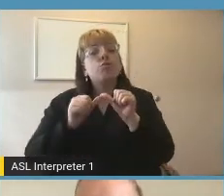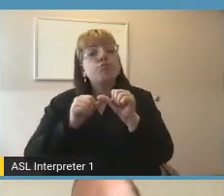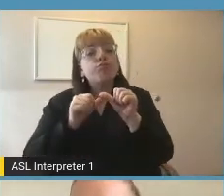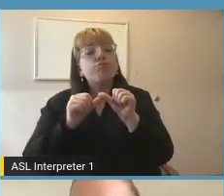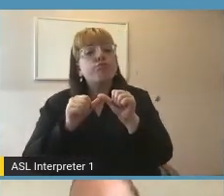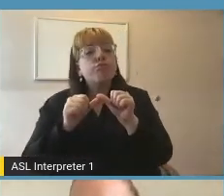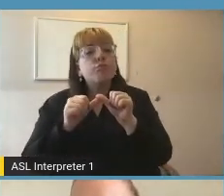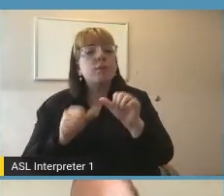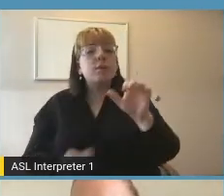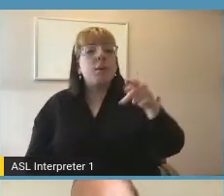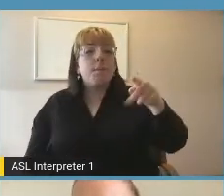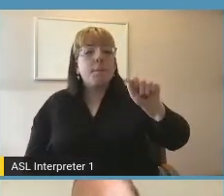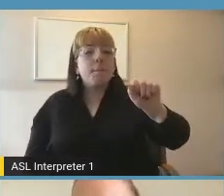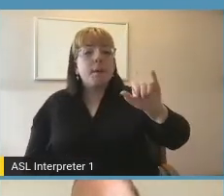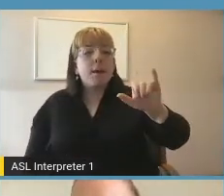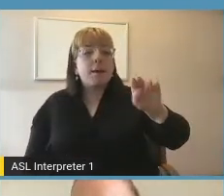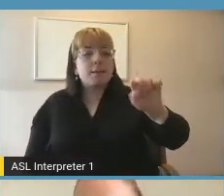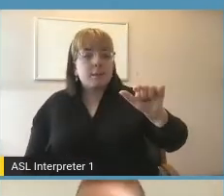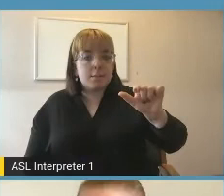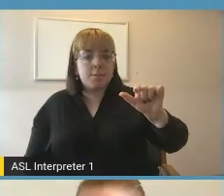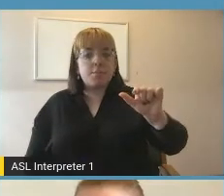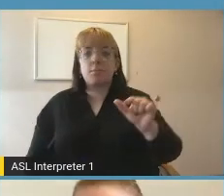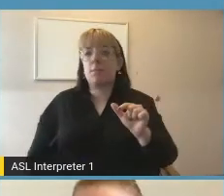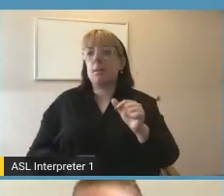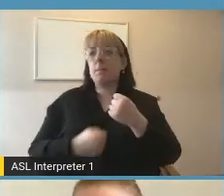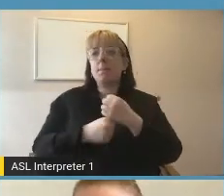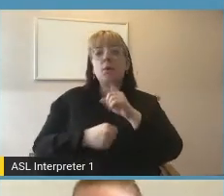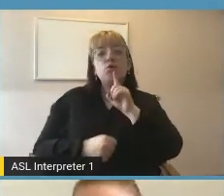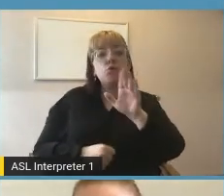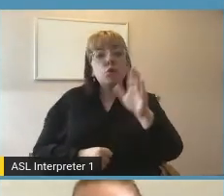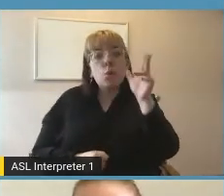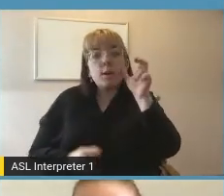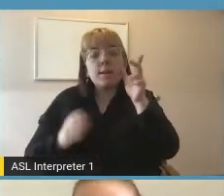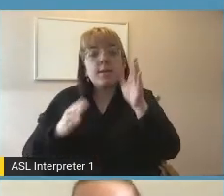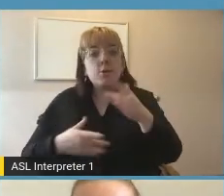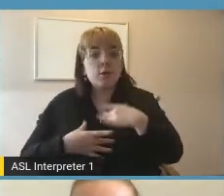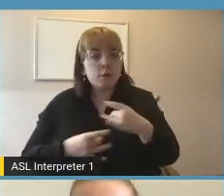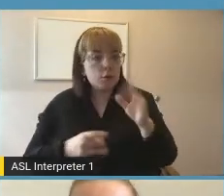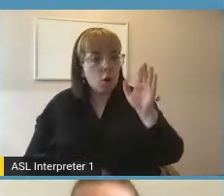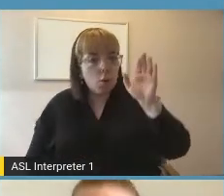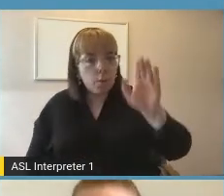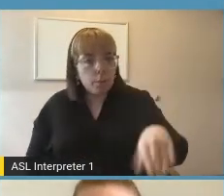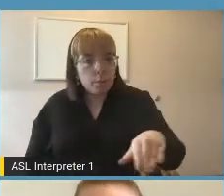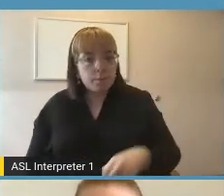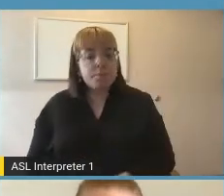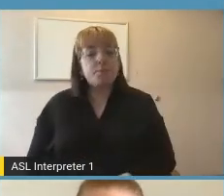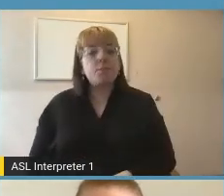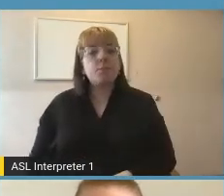of interest. And story throughout. And then a really important thing to think about when